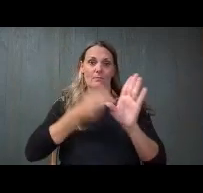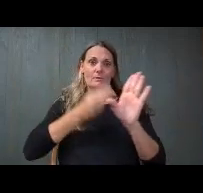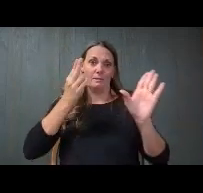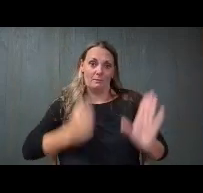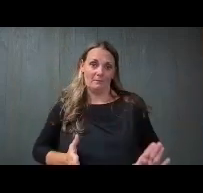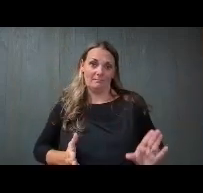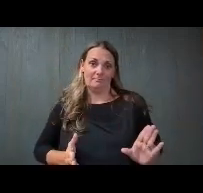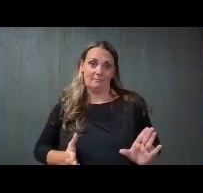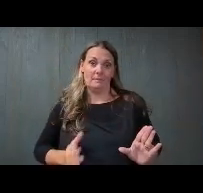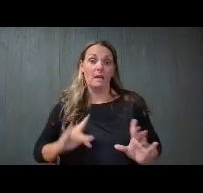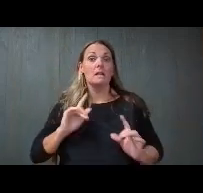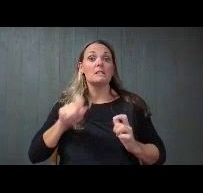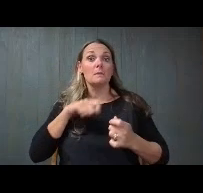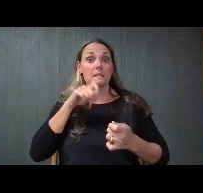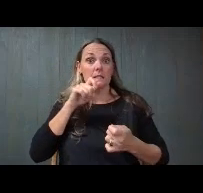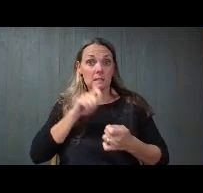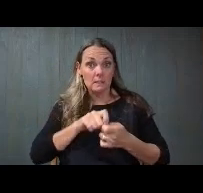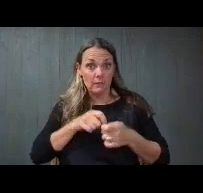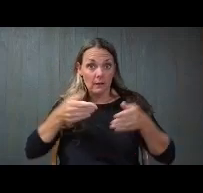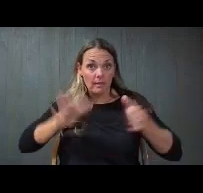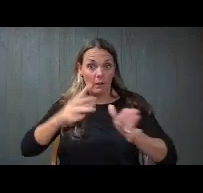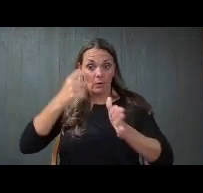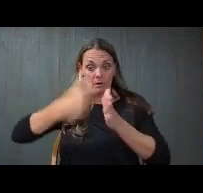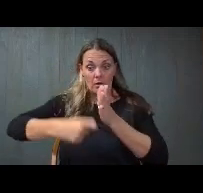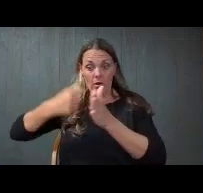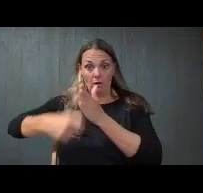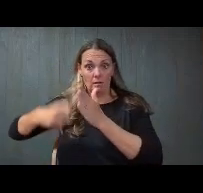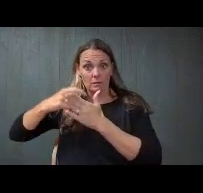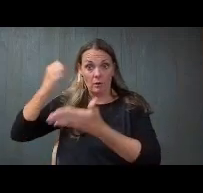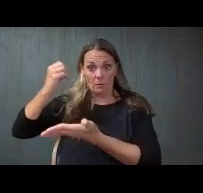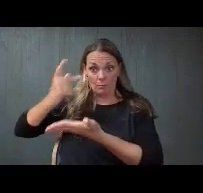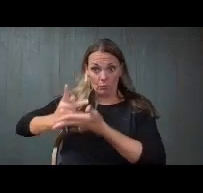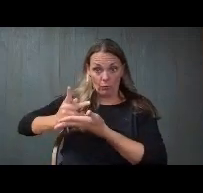Specific allowable cost for approved VR employment